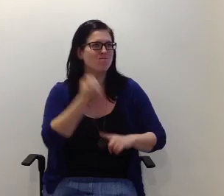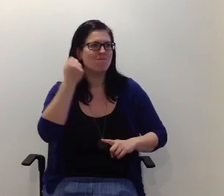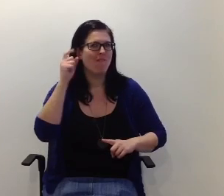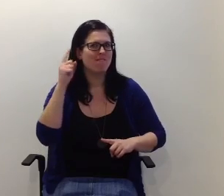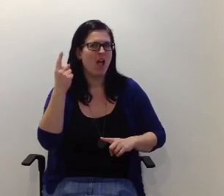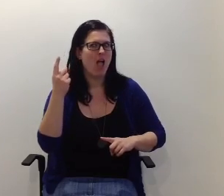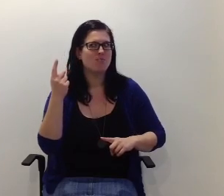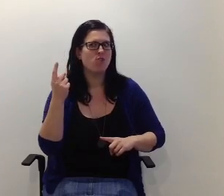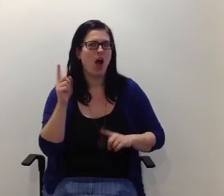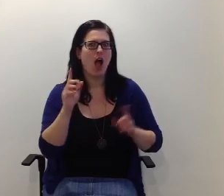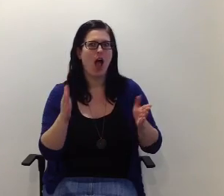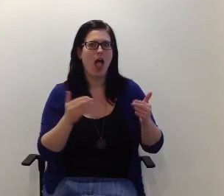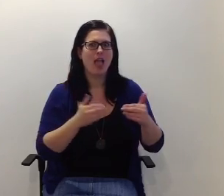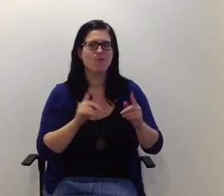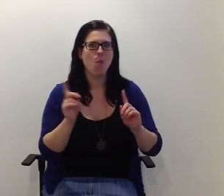If you win, what's first prize?